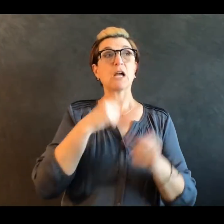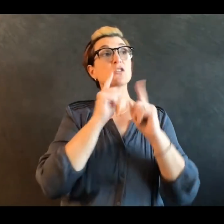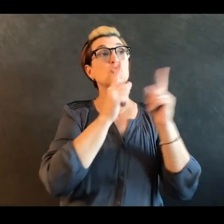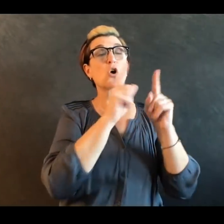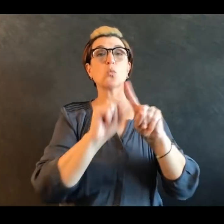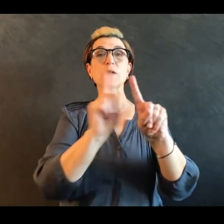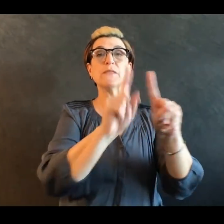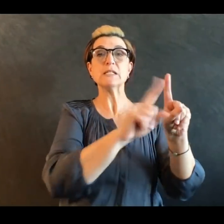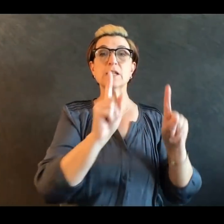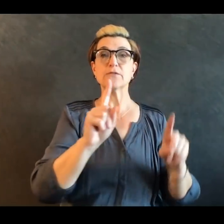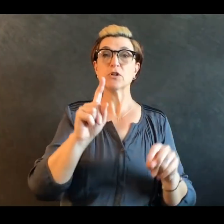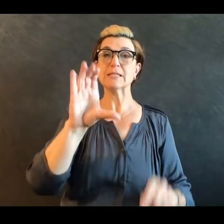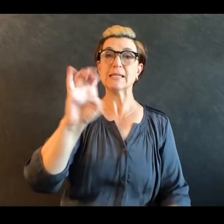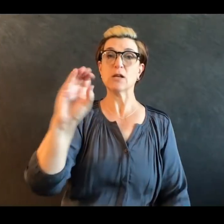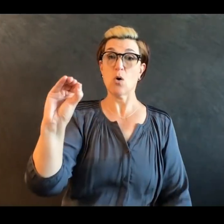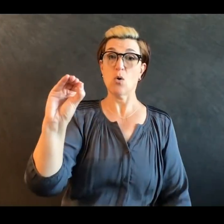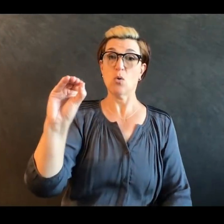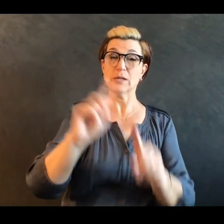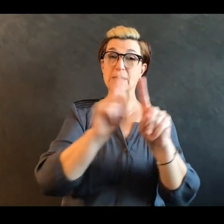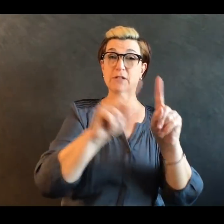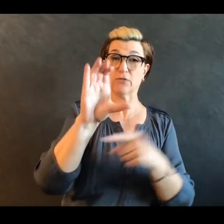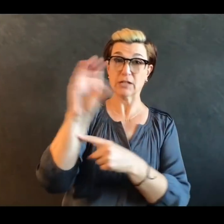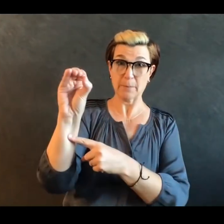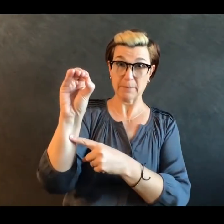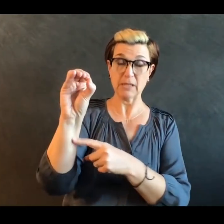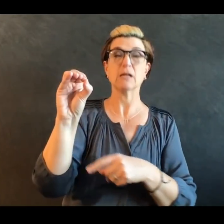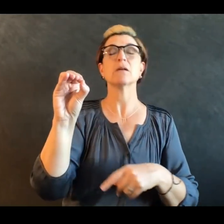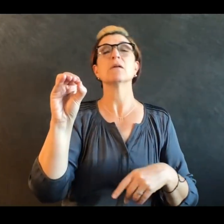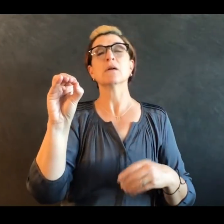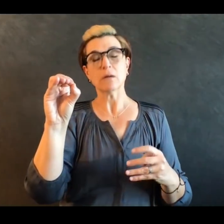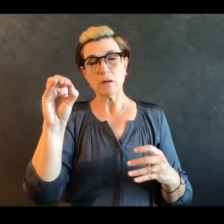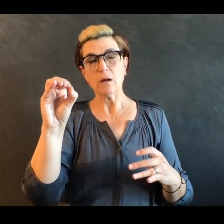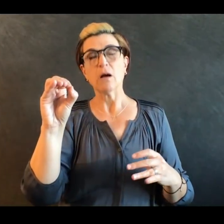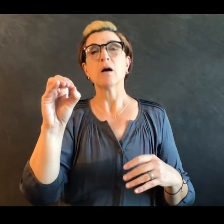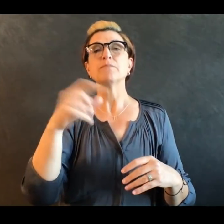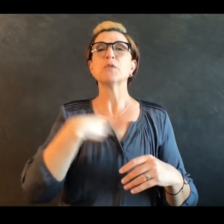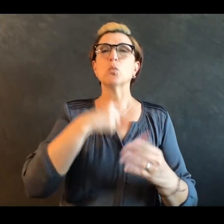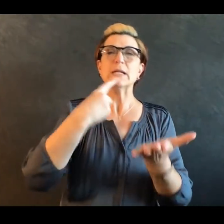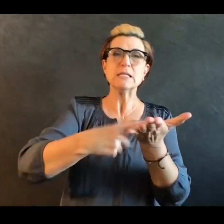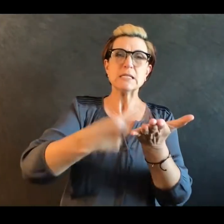organizations on how to achieve the full resurgence of the American economy my